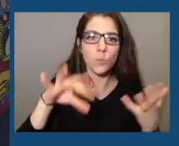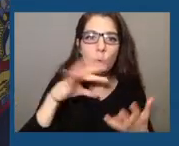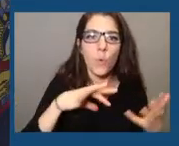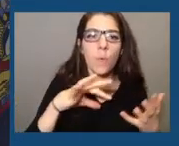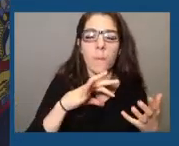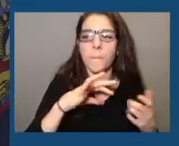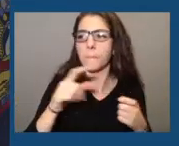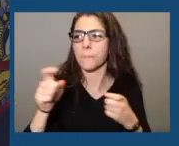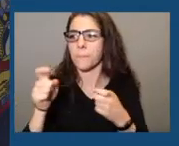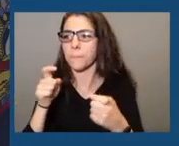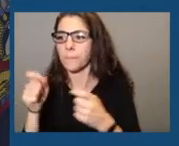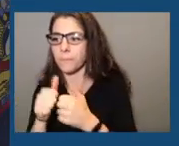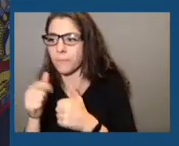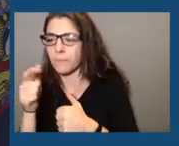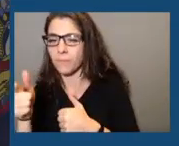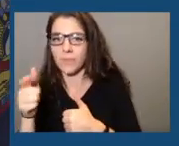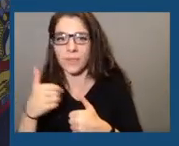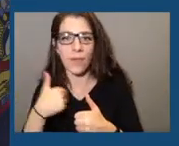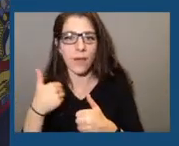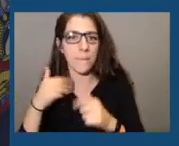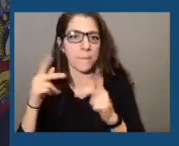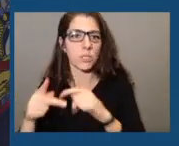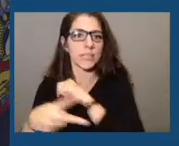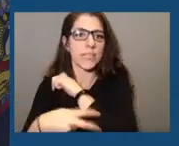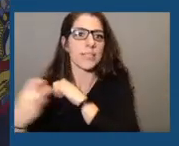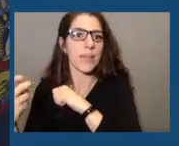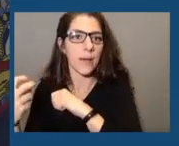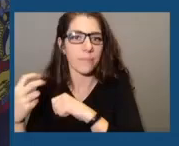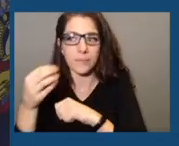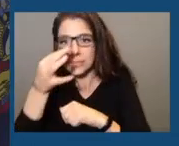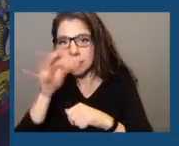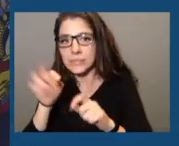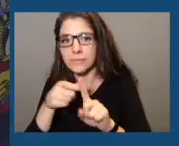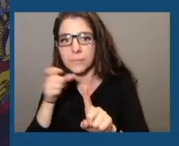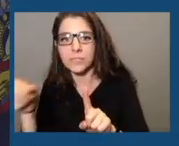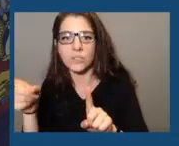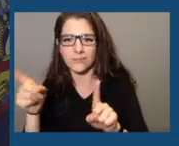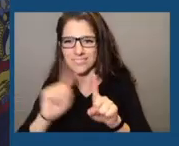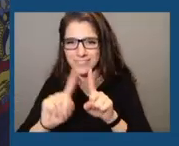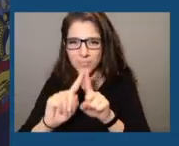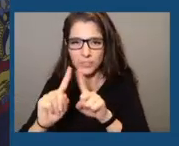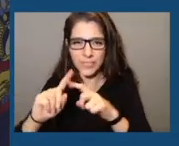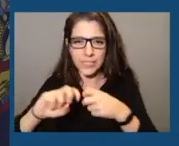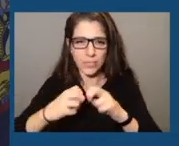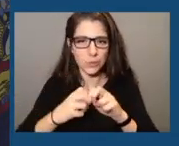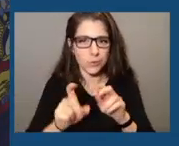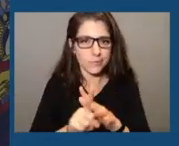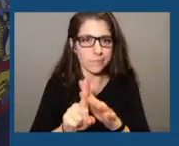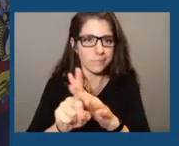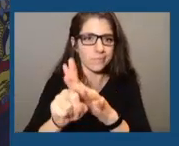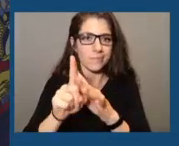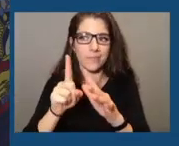uh in a young person kidnapped not far from here, all the issues that had to come up that are always unexpected, expected.